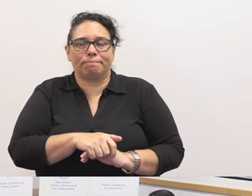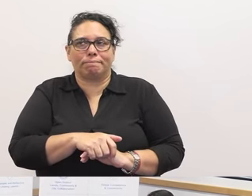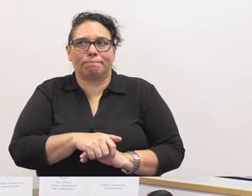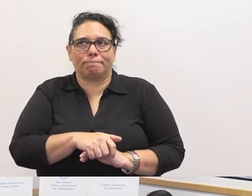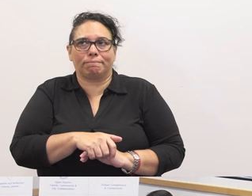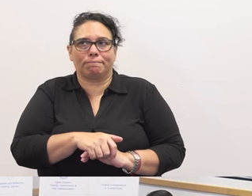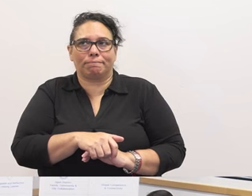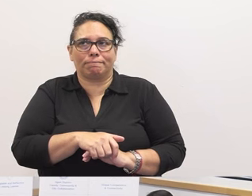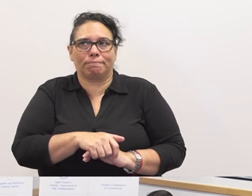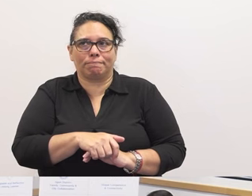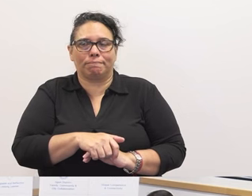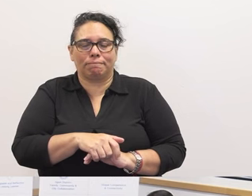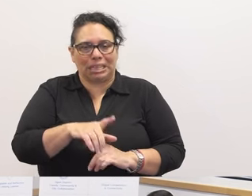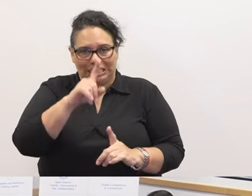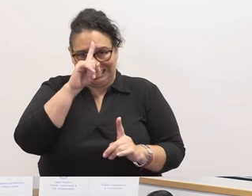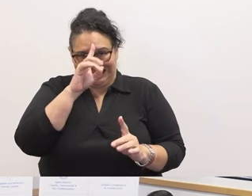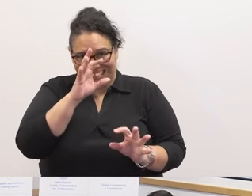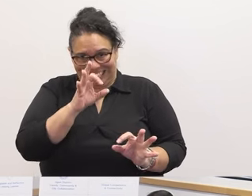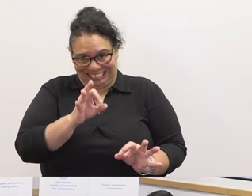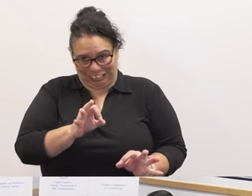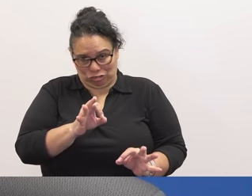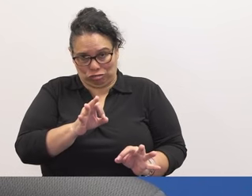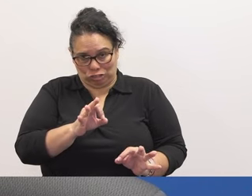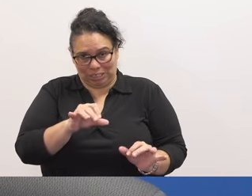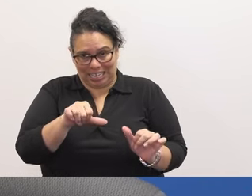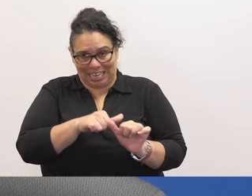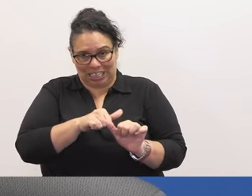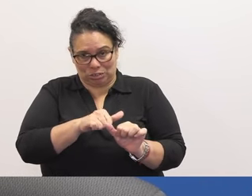is the decision to take algebra in eighth grade